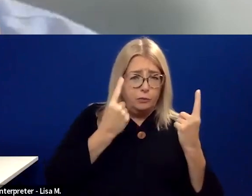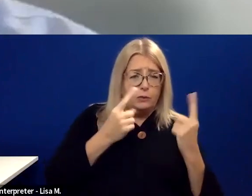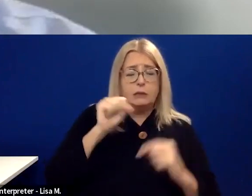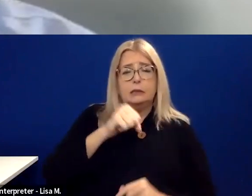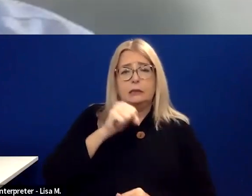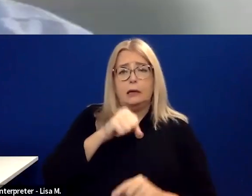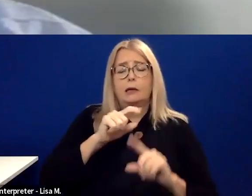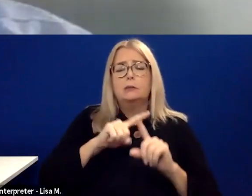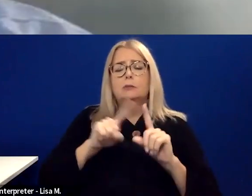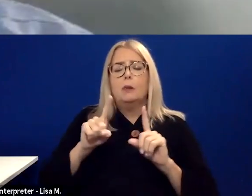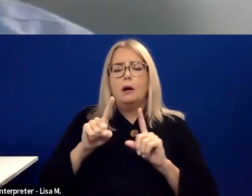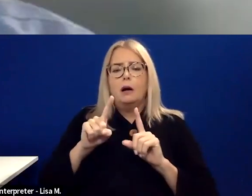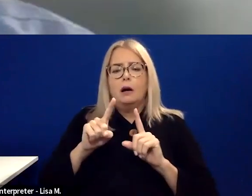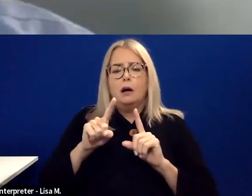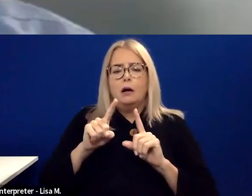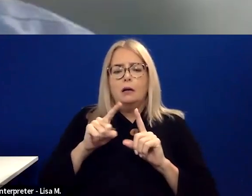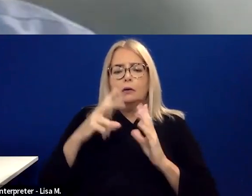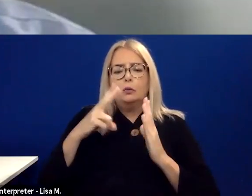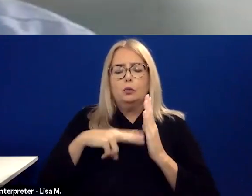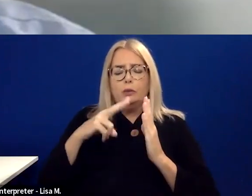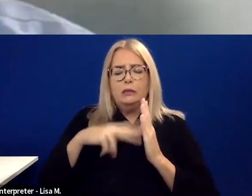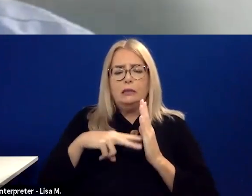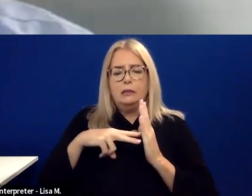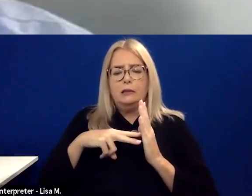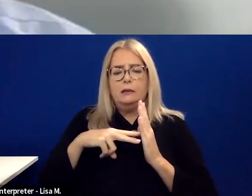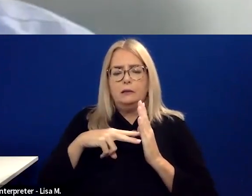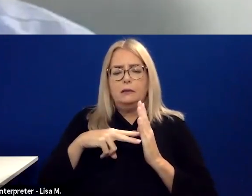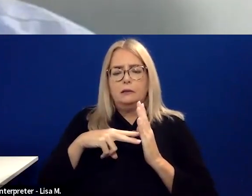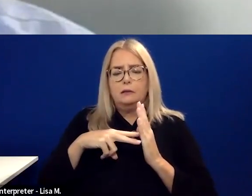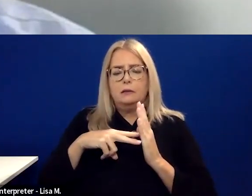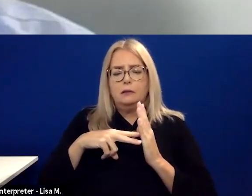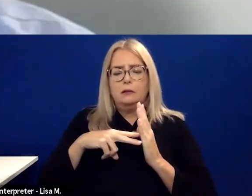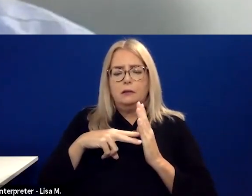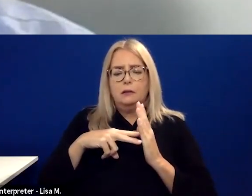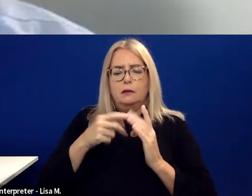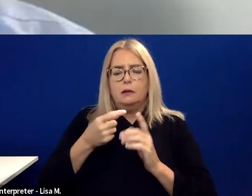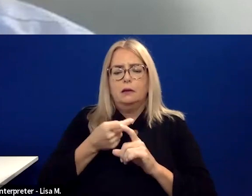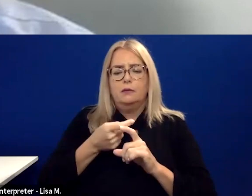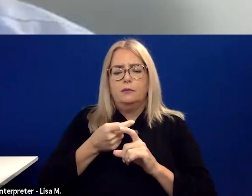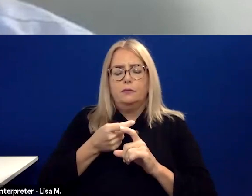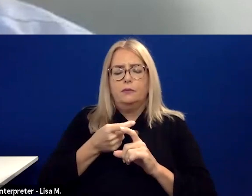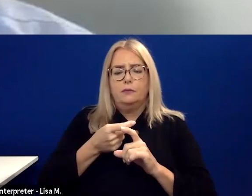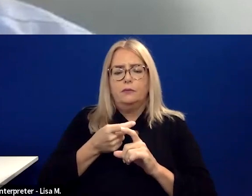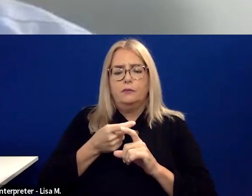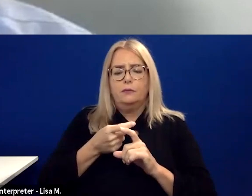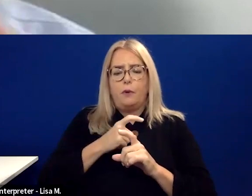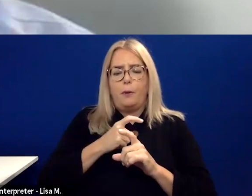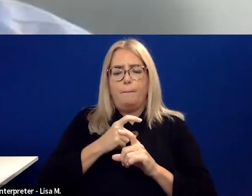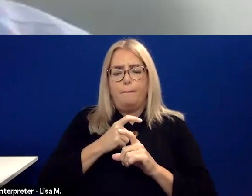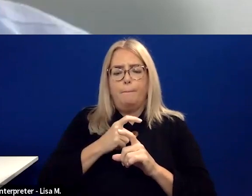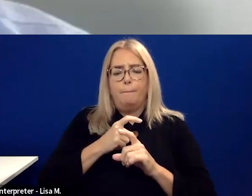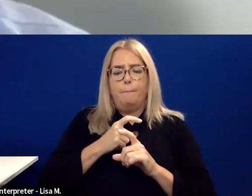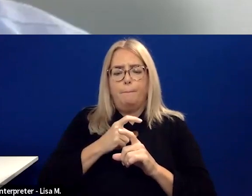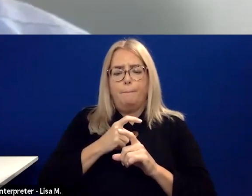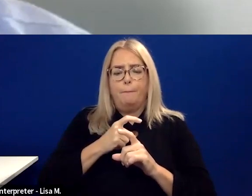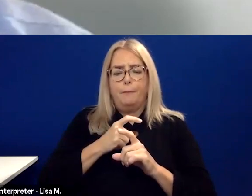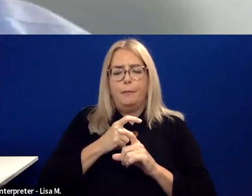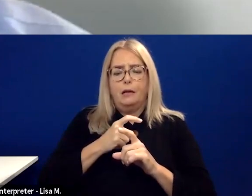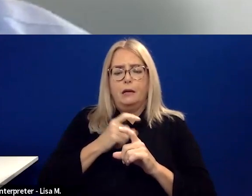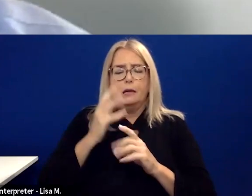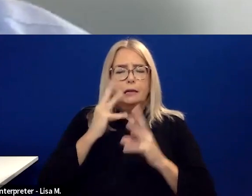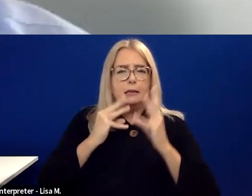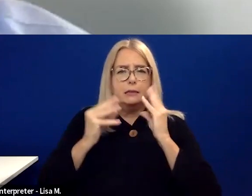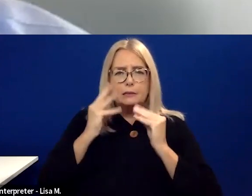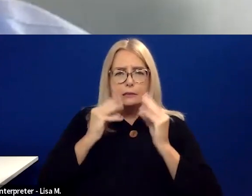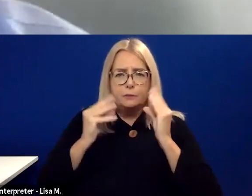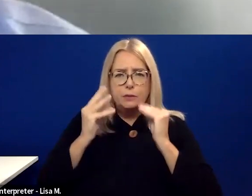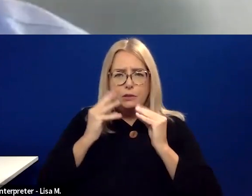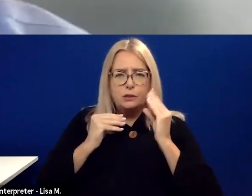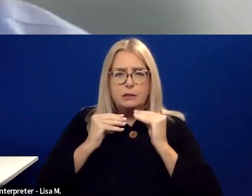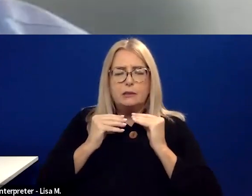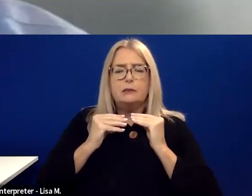much of reading uh comes from uh uh experience broader educational life experiences